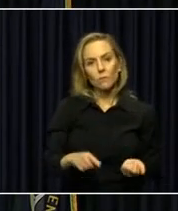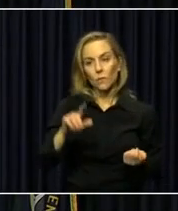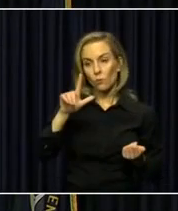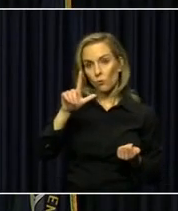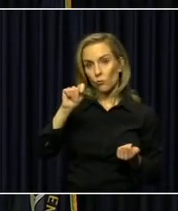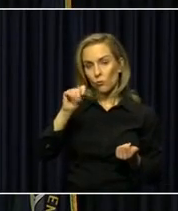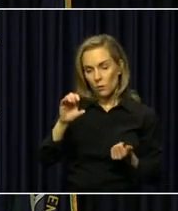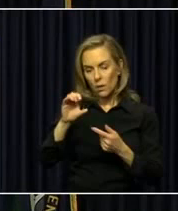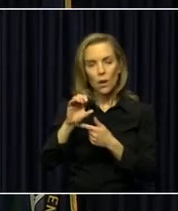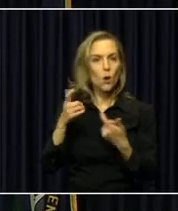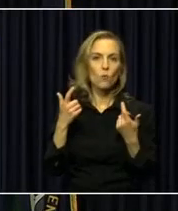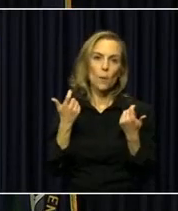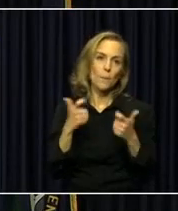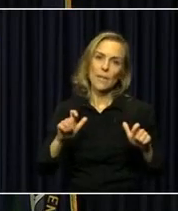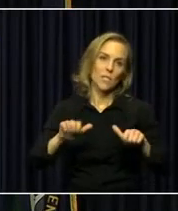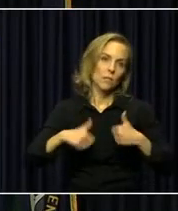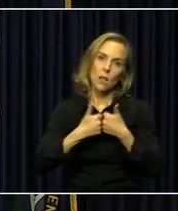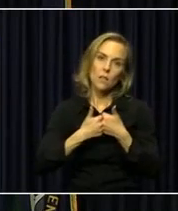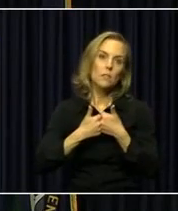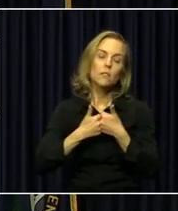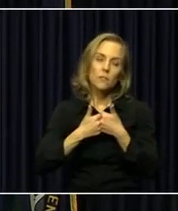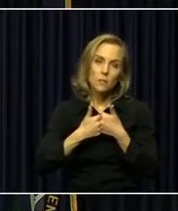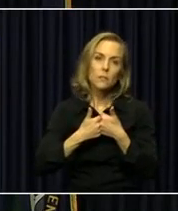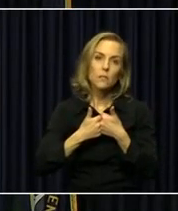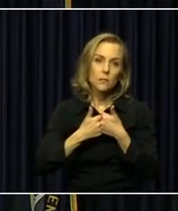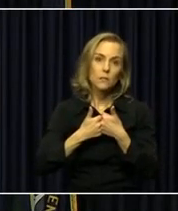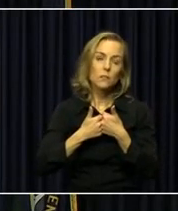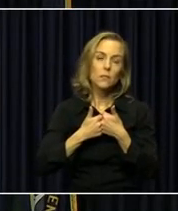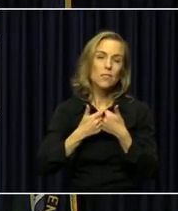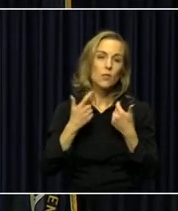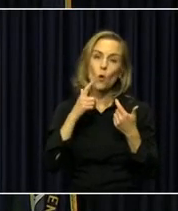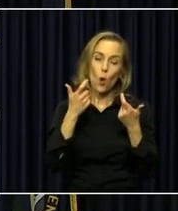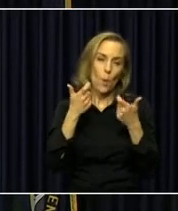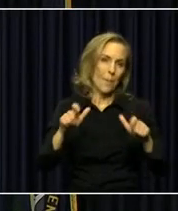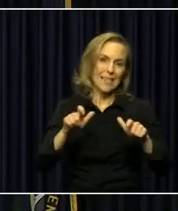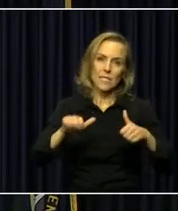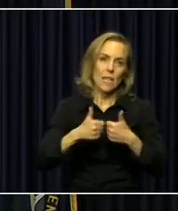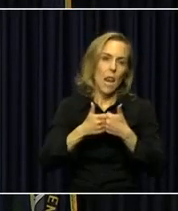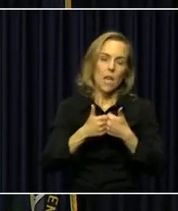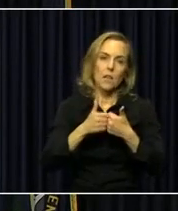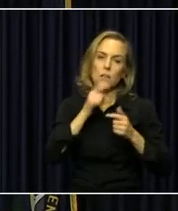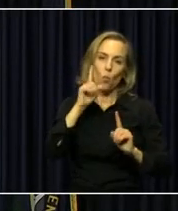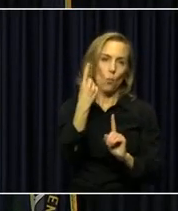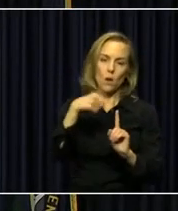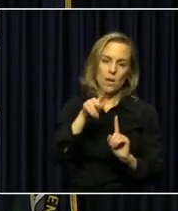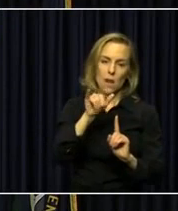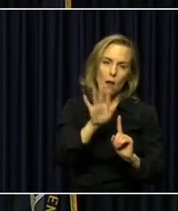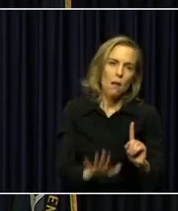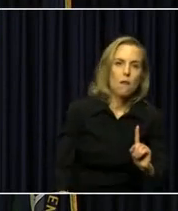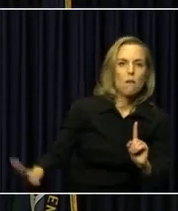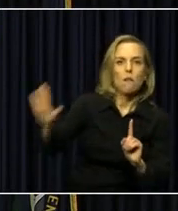FACILITIES SPONSOR BY THE CABINET FOR HEALTHY AND FAMILY SERVICES TO GO IN AND ASSIST AND SUPPORT THESE FACILITIES.